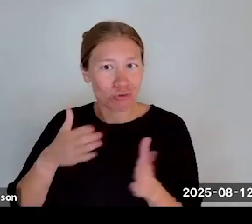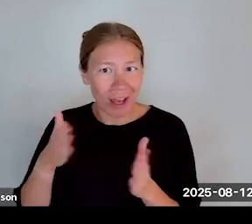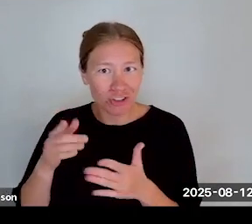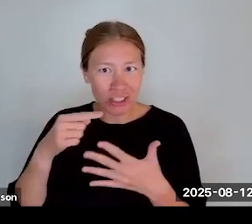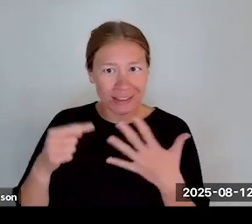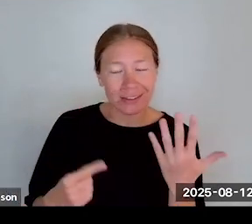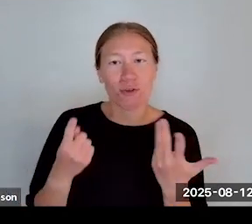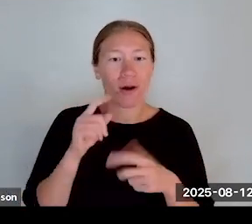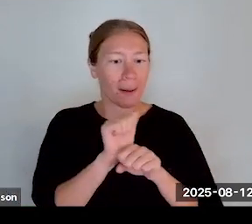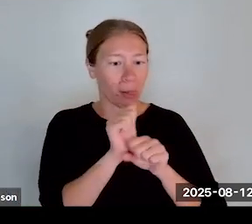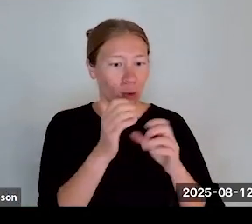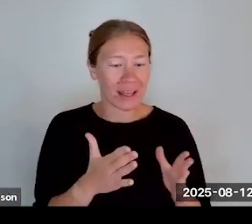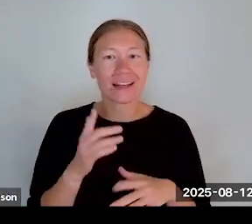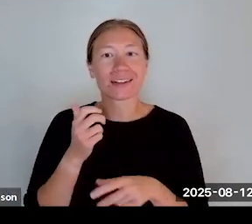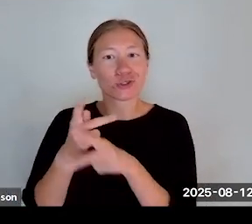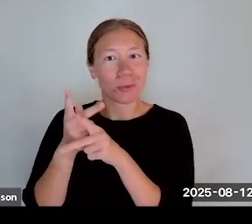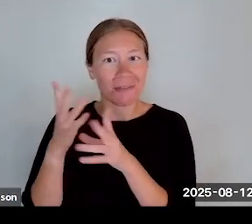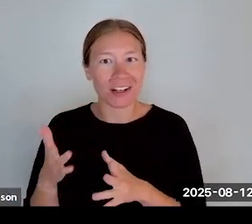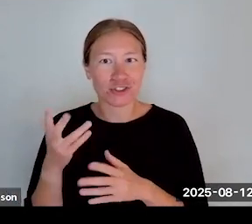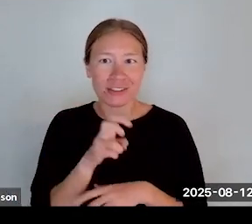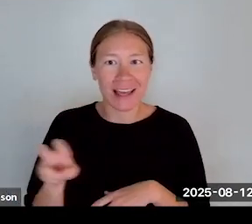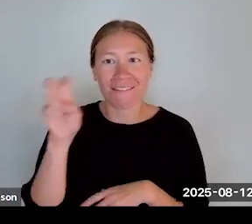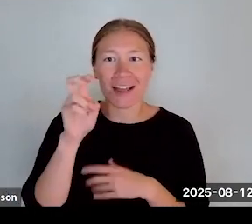navigating the interactive process for workplace accommodations.